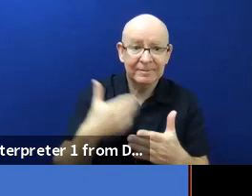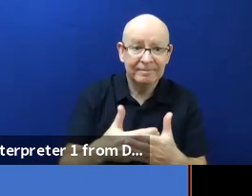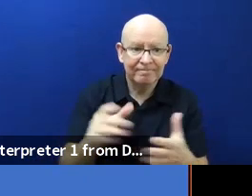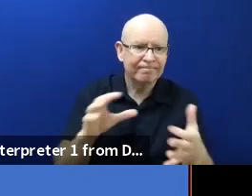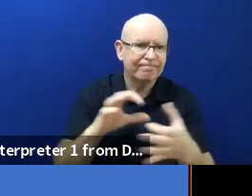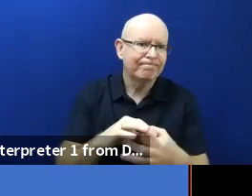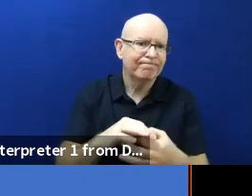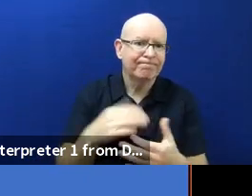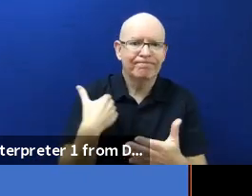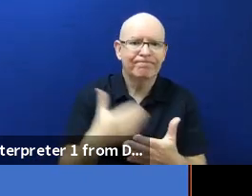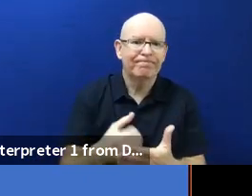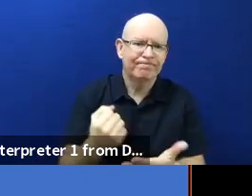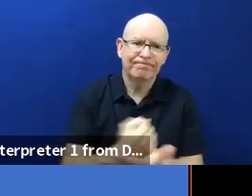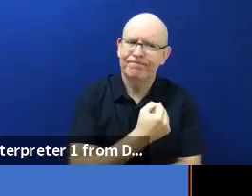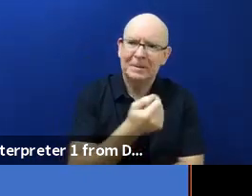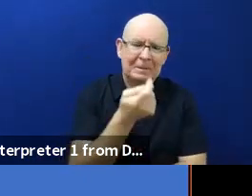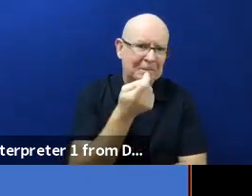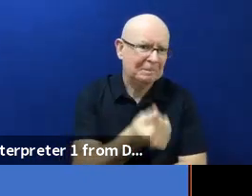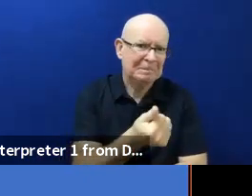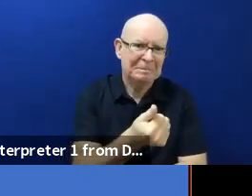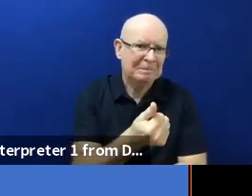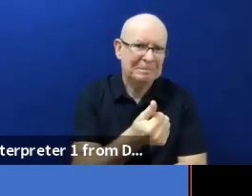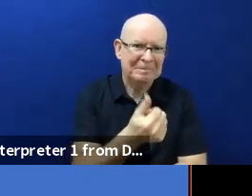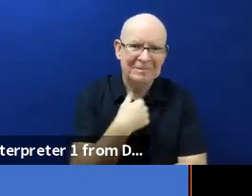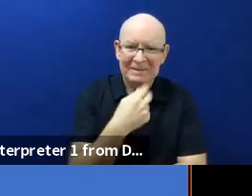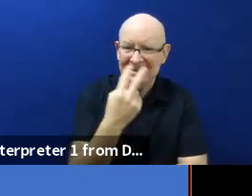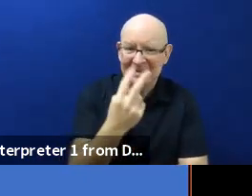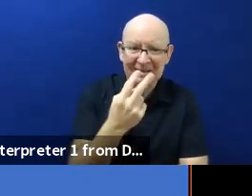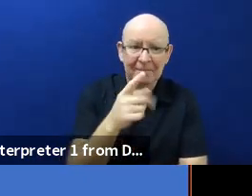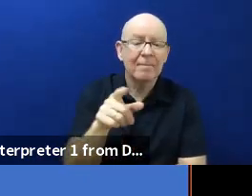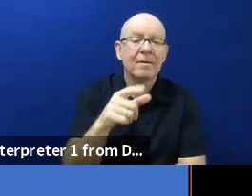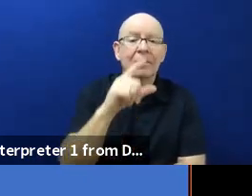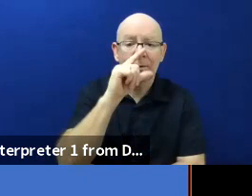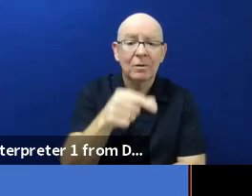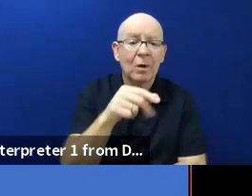with higher support need, with lower support needs, people with intellectual disabilities,